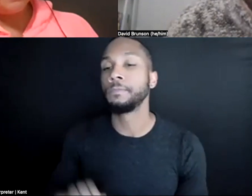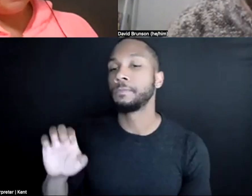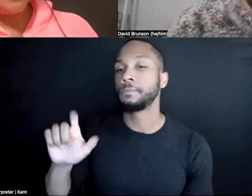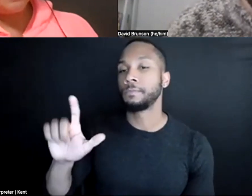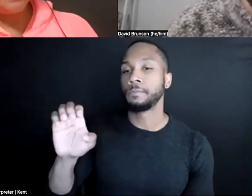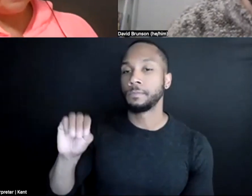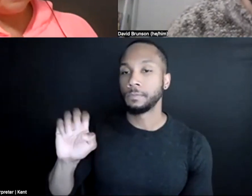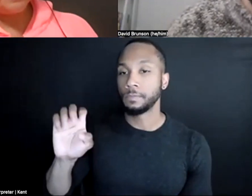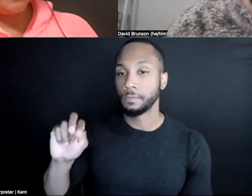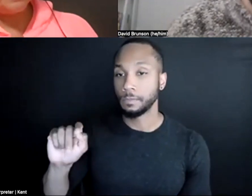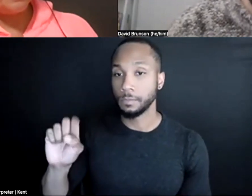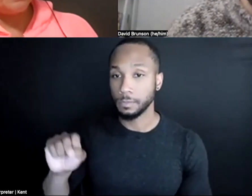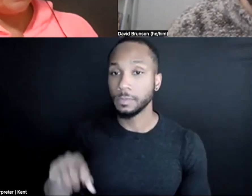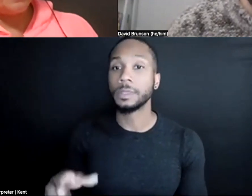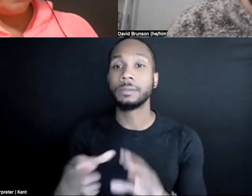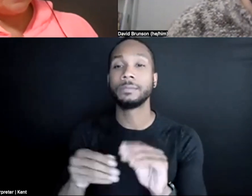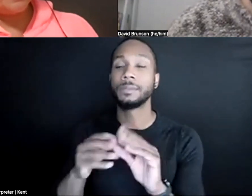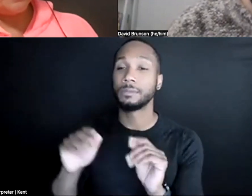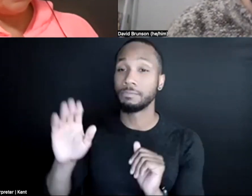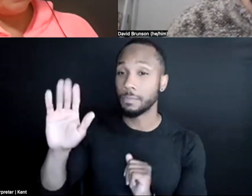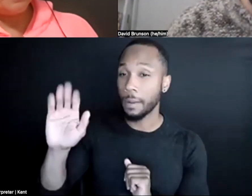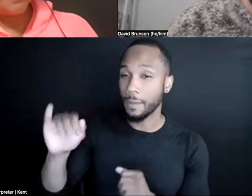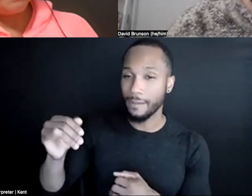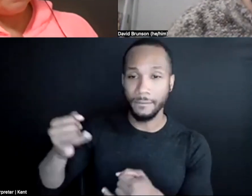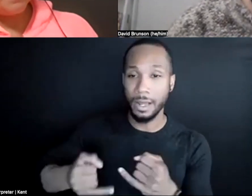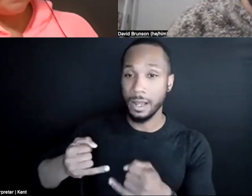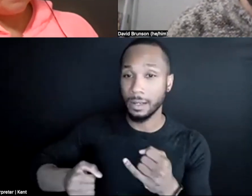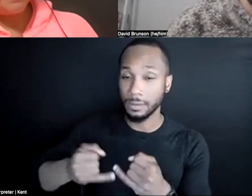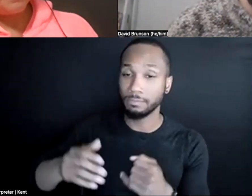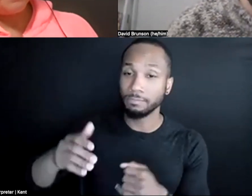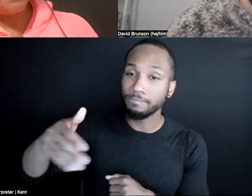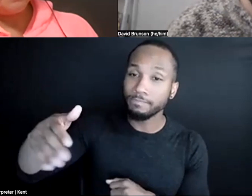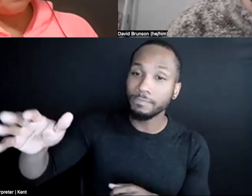He says his final farewell sends her off with an aged glance